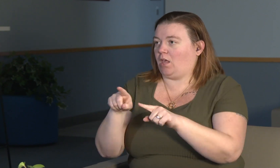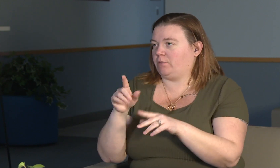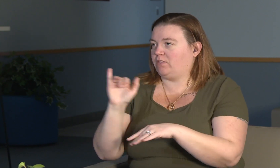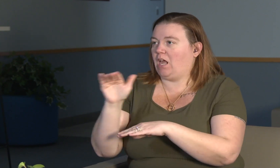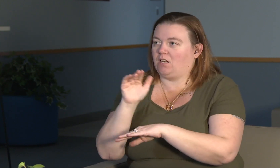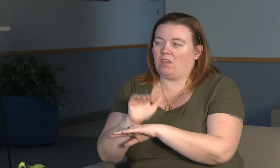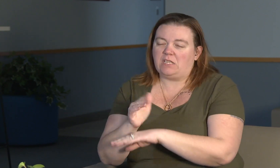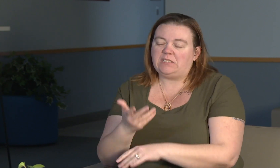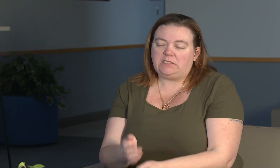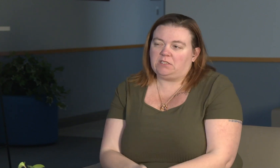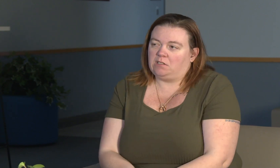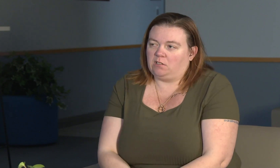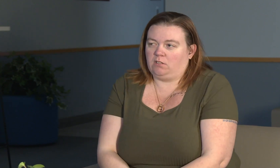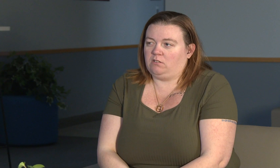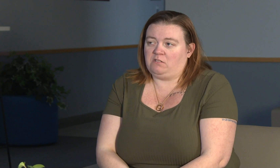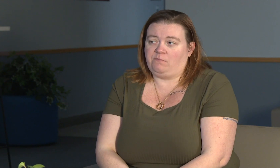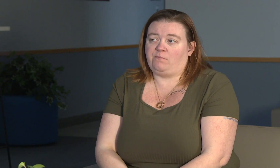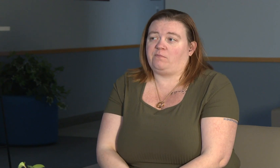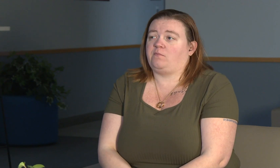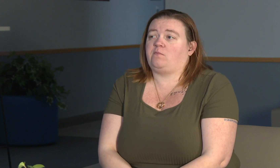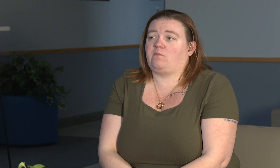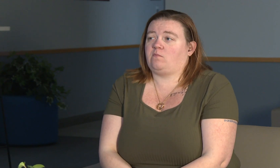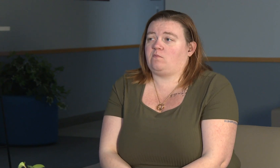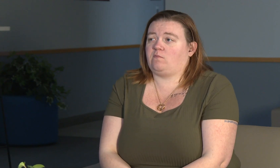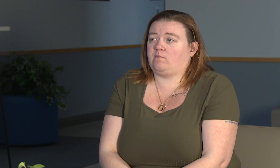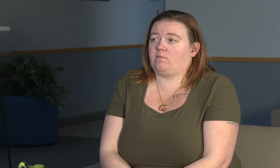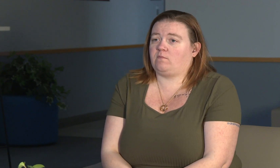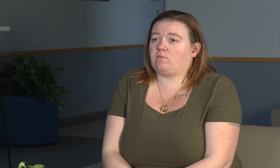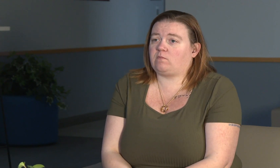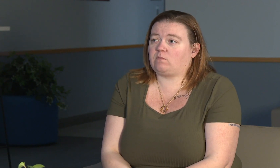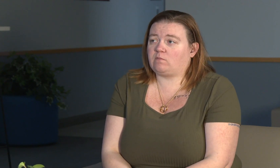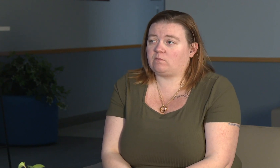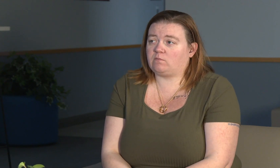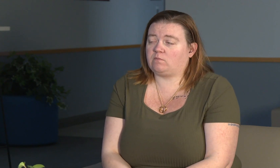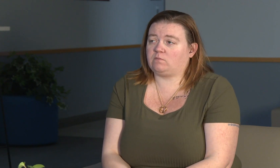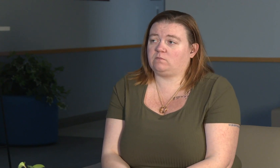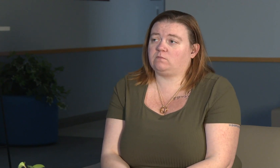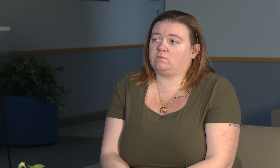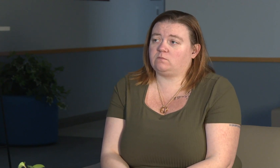and there was a lot of mixed emotions about having access to information and communication, but also the extreme loss